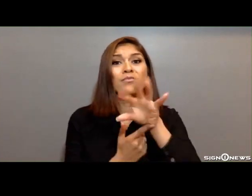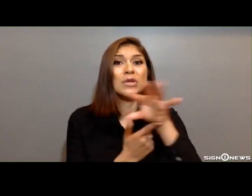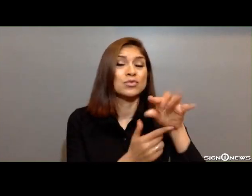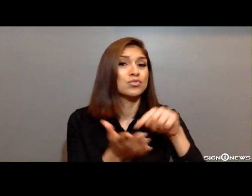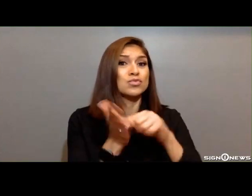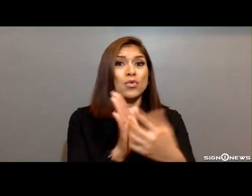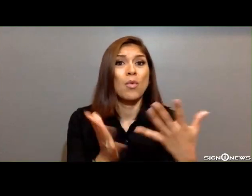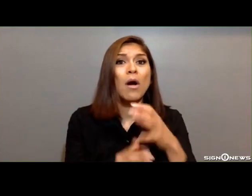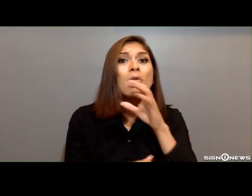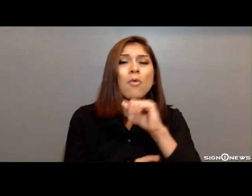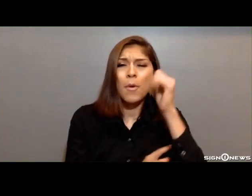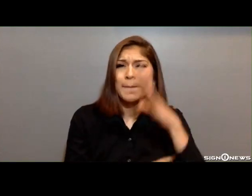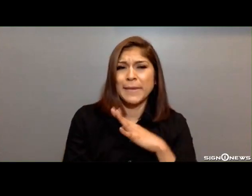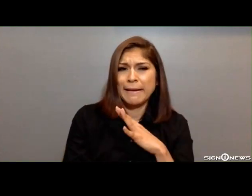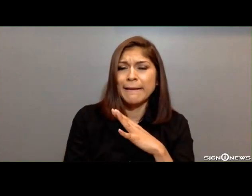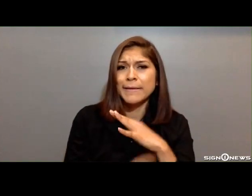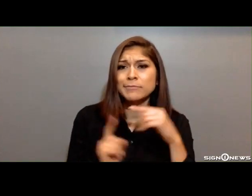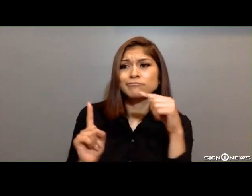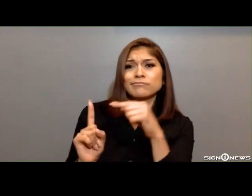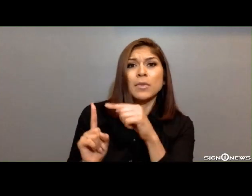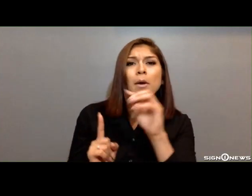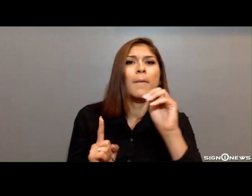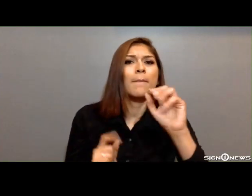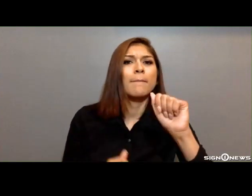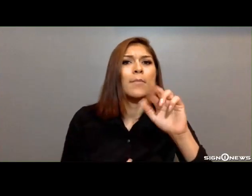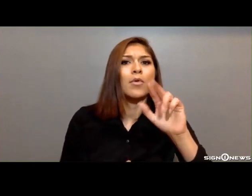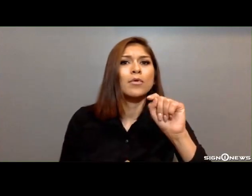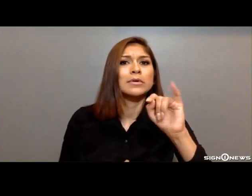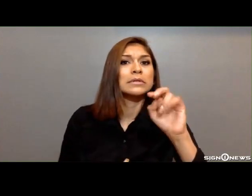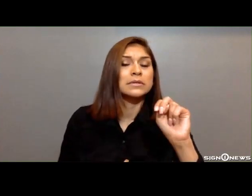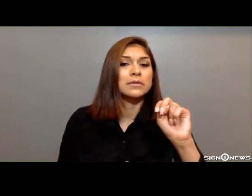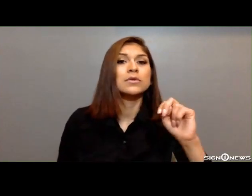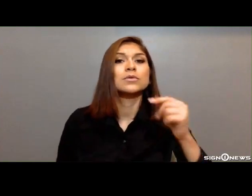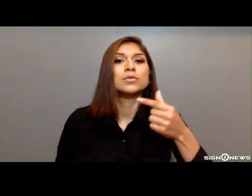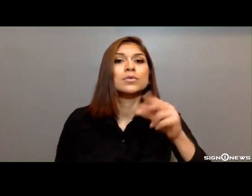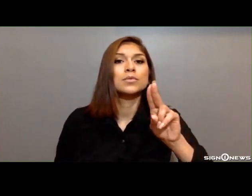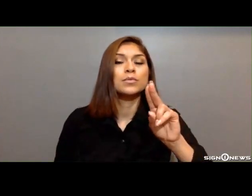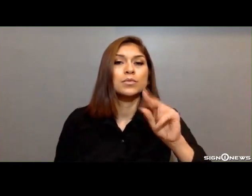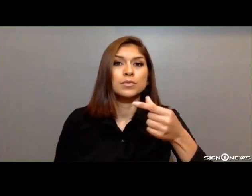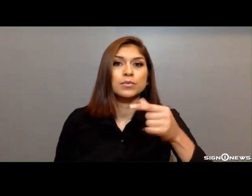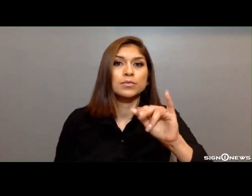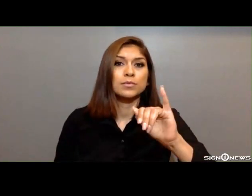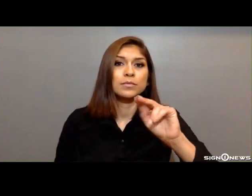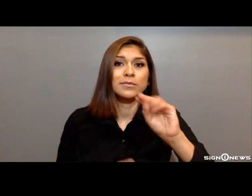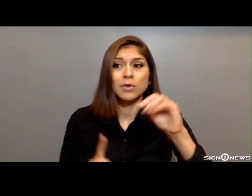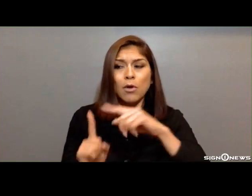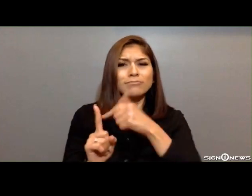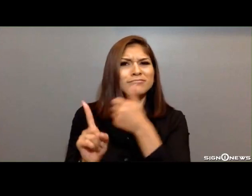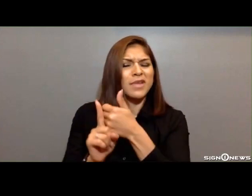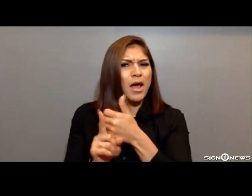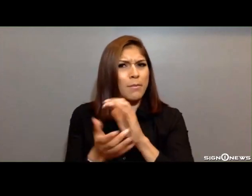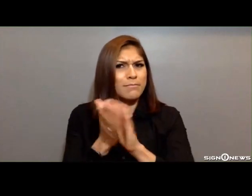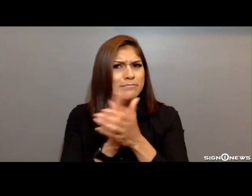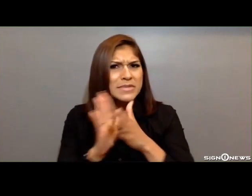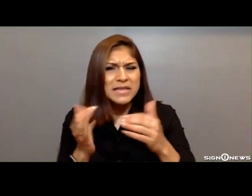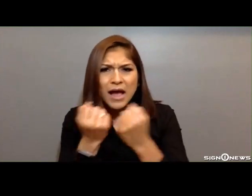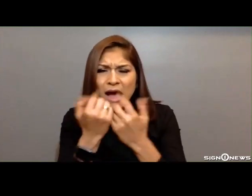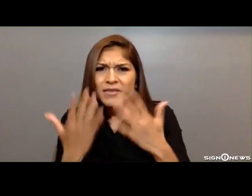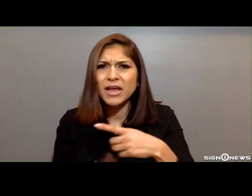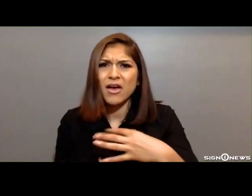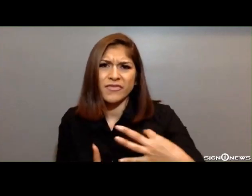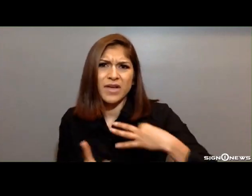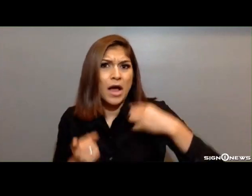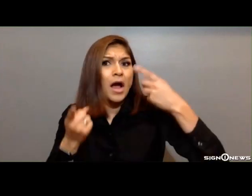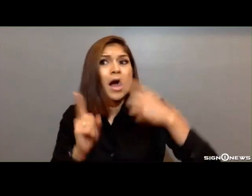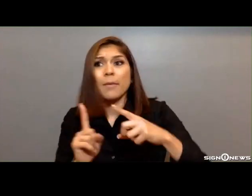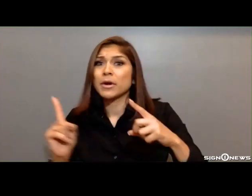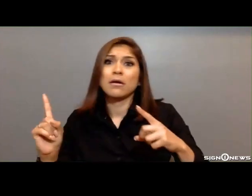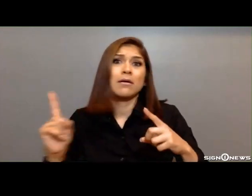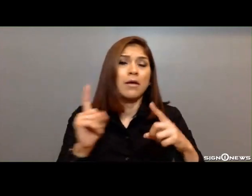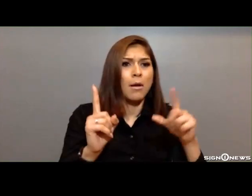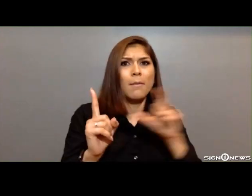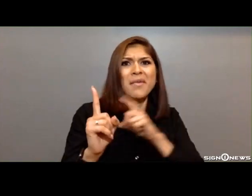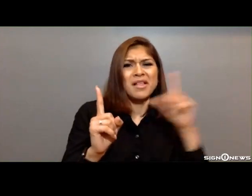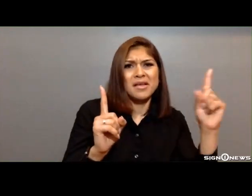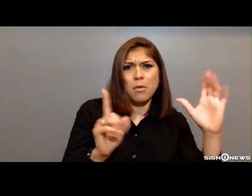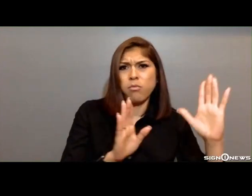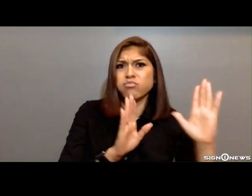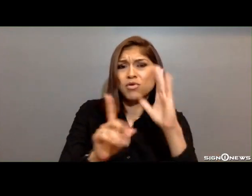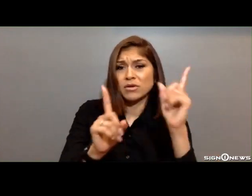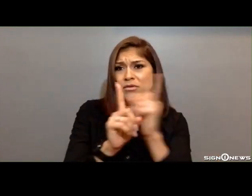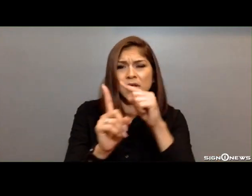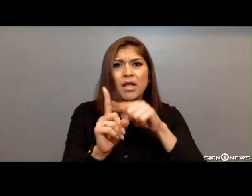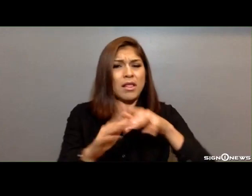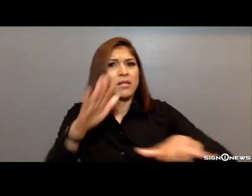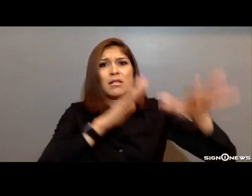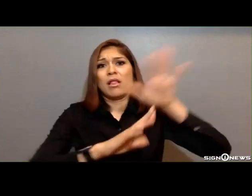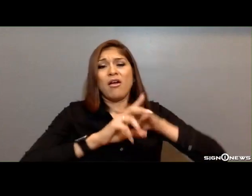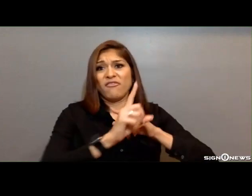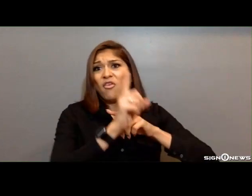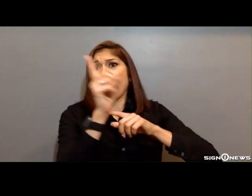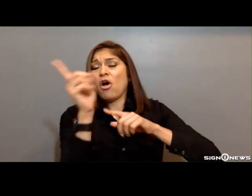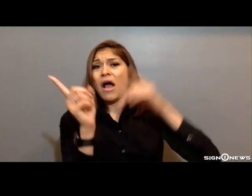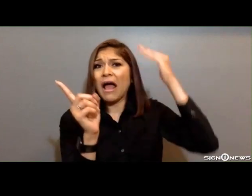Video shows 75-year-old peace activist and volunteer Martin Gugino being pushed and staggering